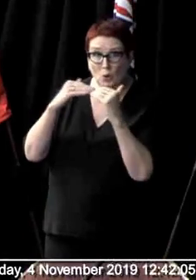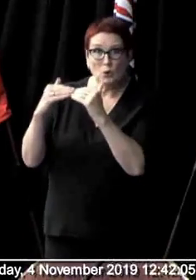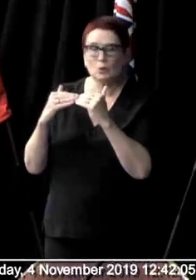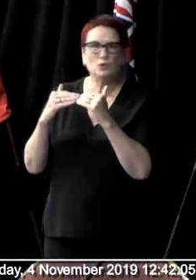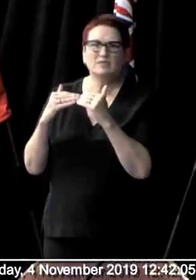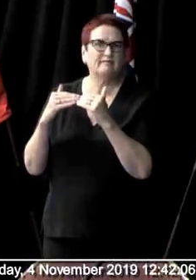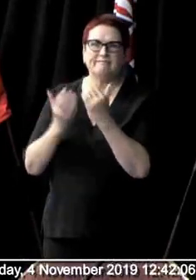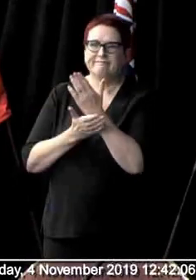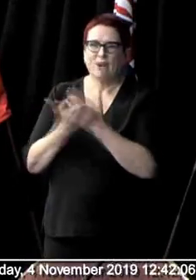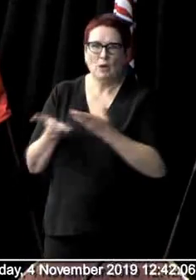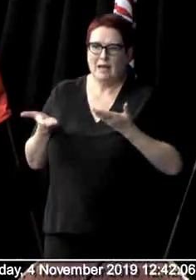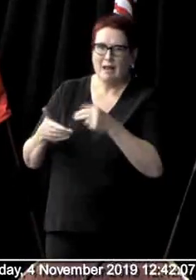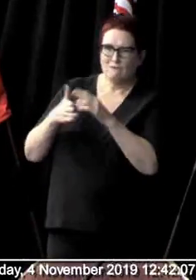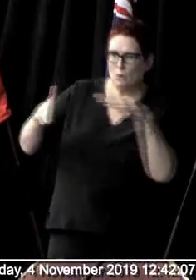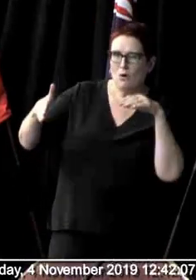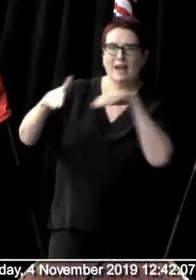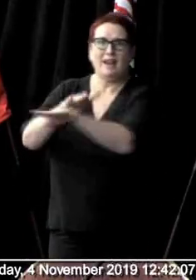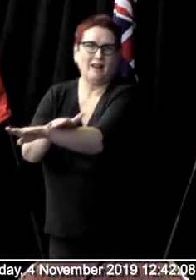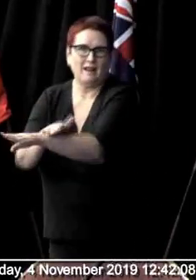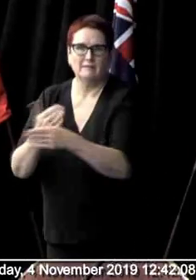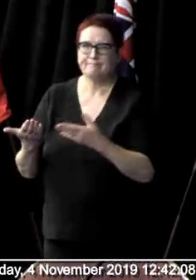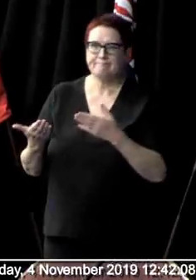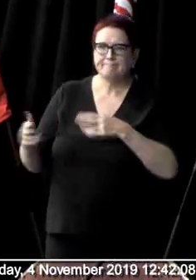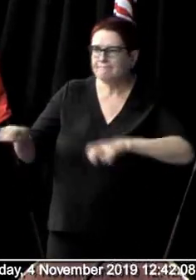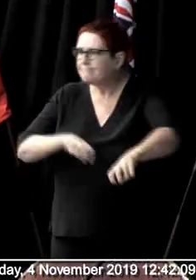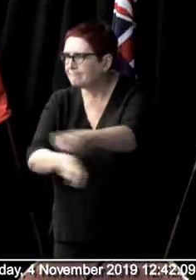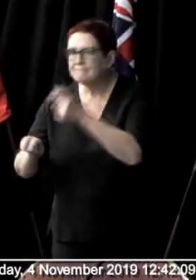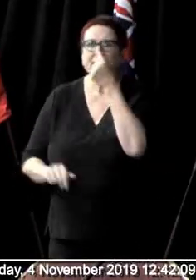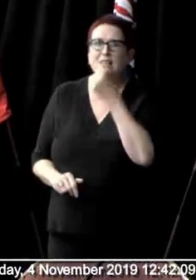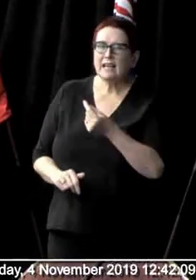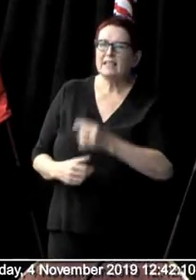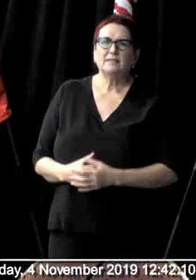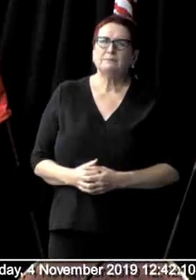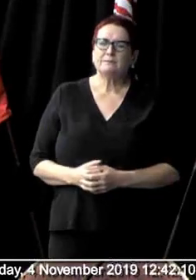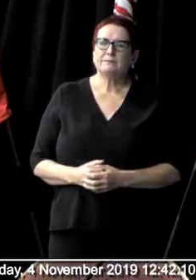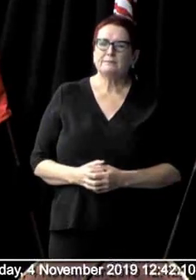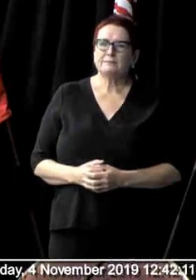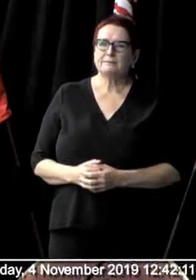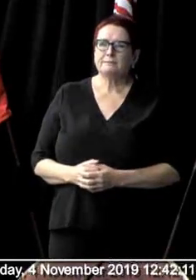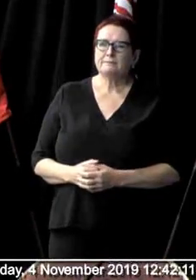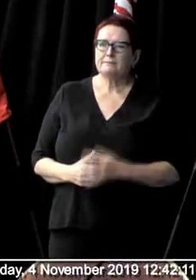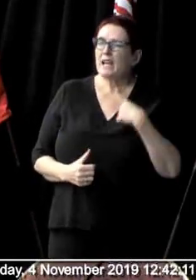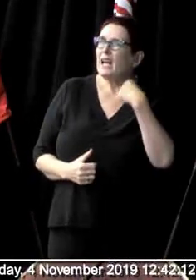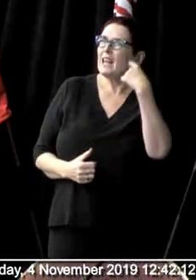inclusion, and that she would have to spend most of her day in a separate classroom